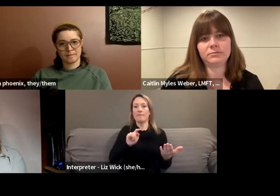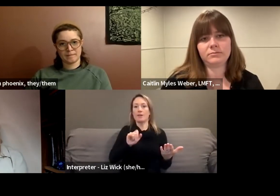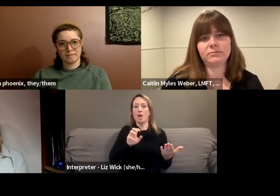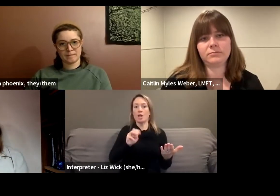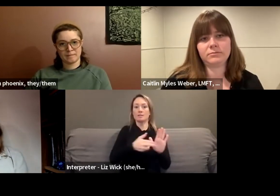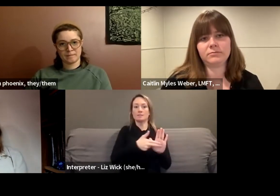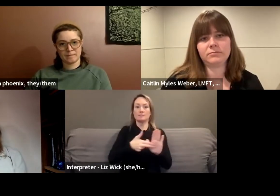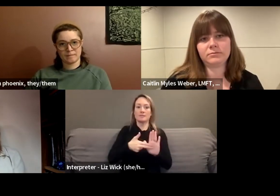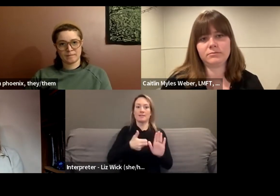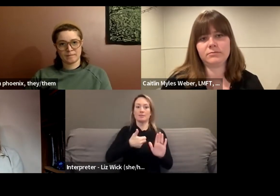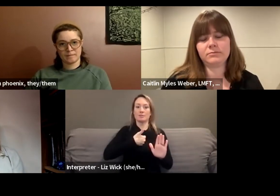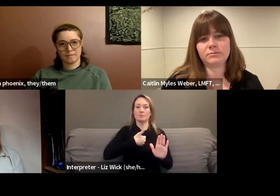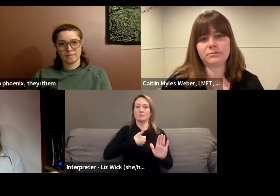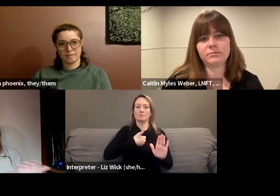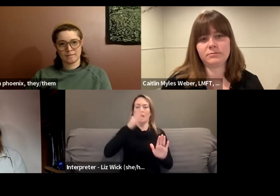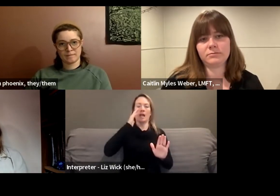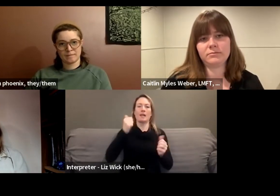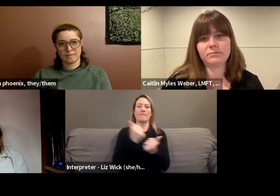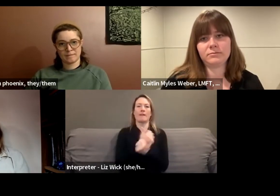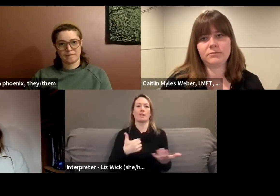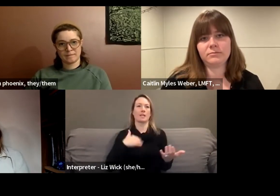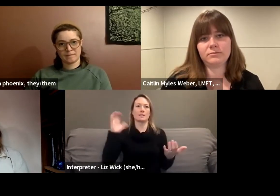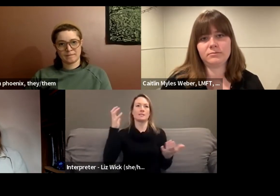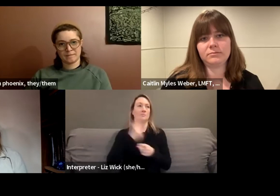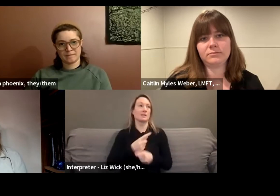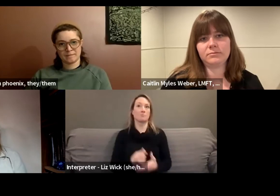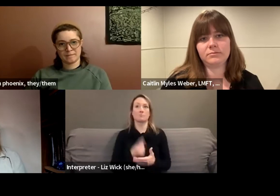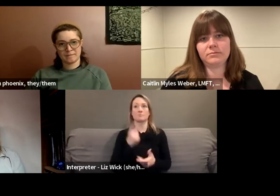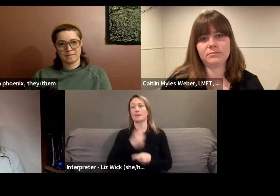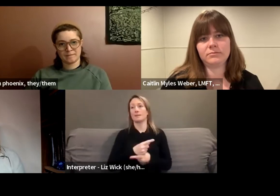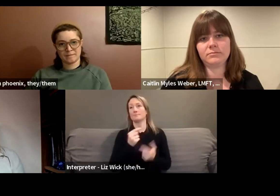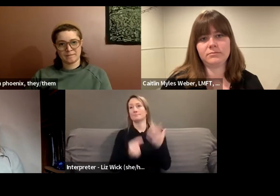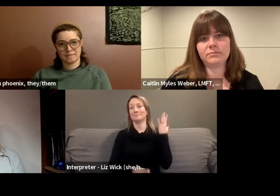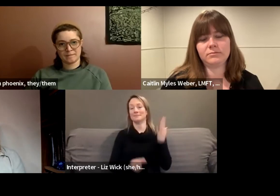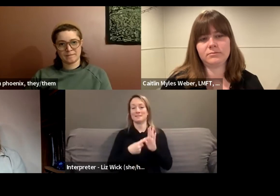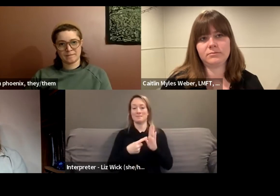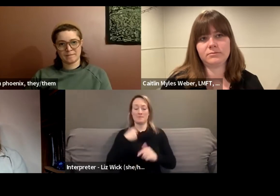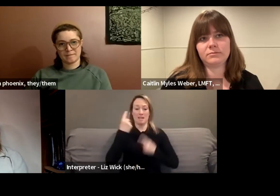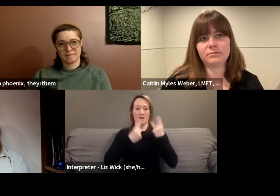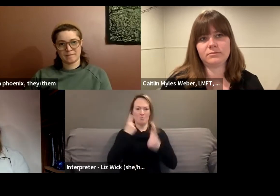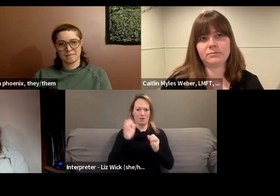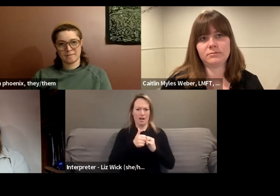I know, I have everything it sounds like, doesn't it? I sometimes wonder how I can even function